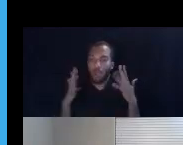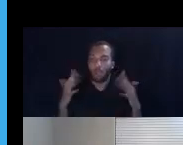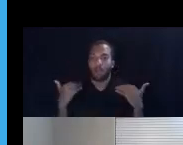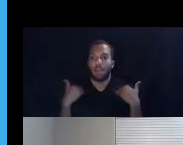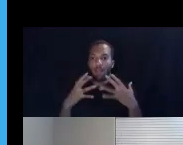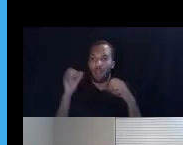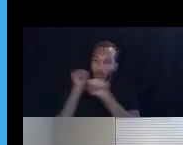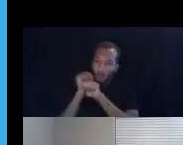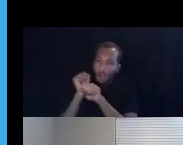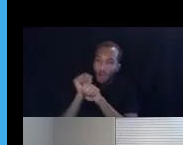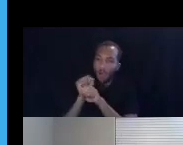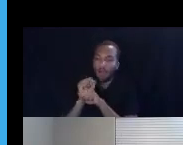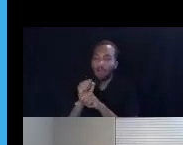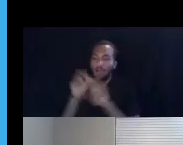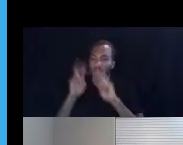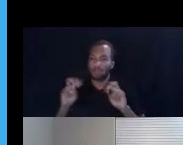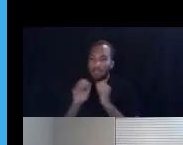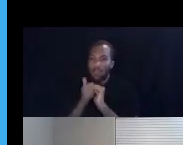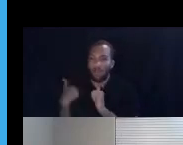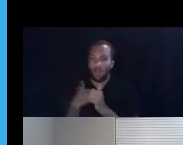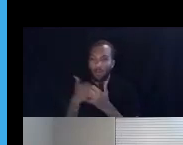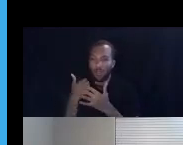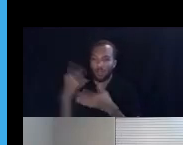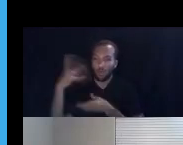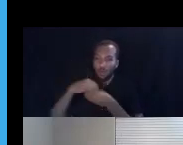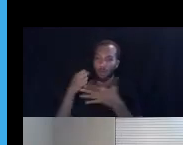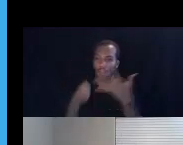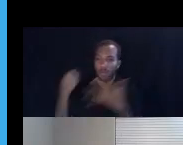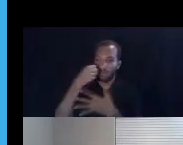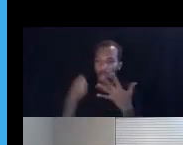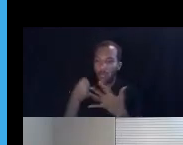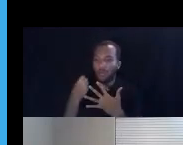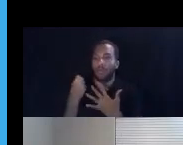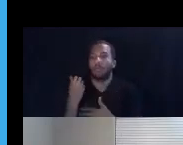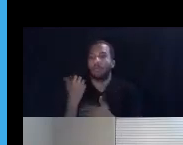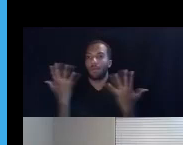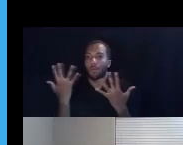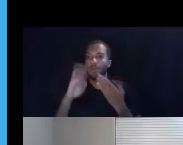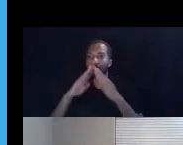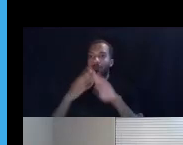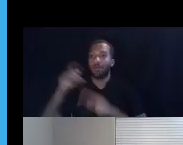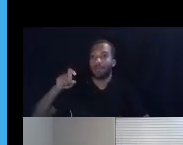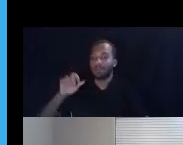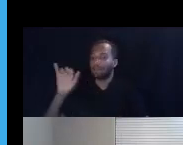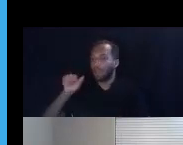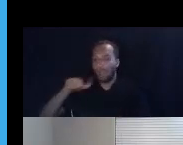at how we are incorporating the priority areas that have been identified like my other co-panelists shared